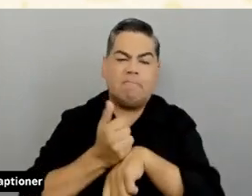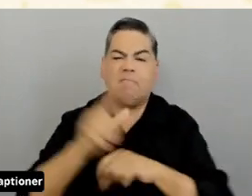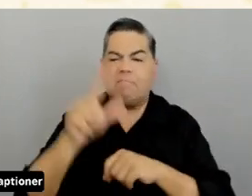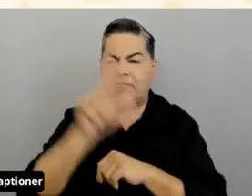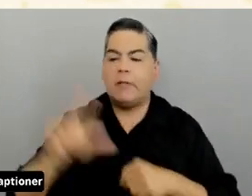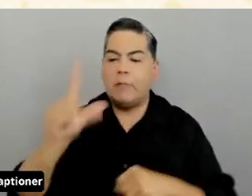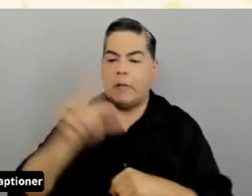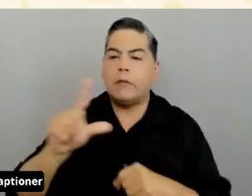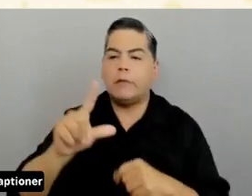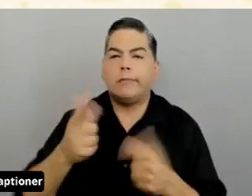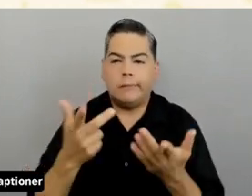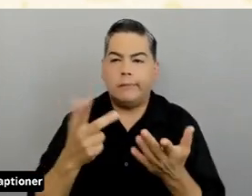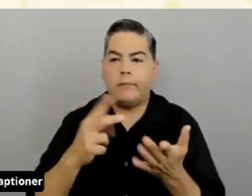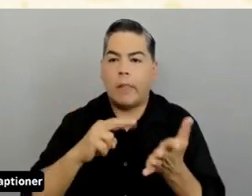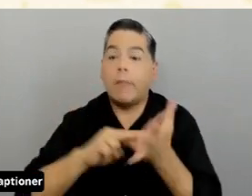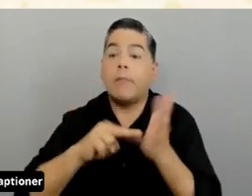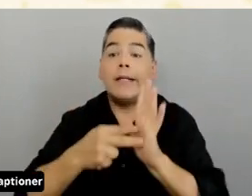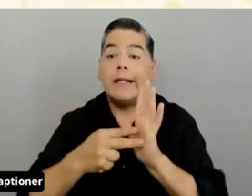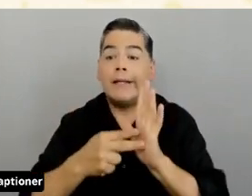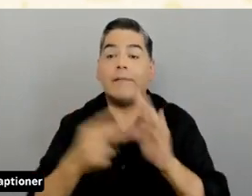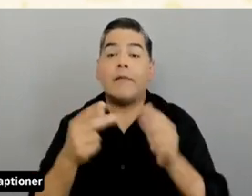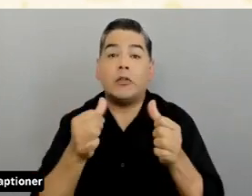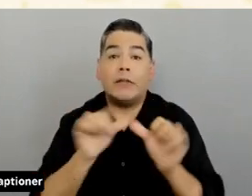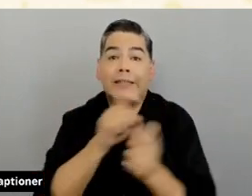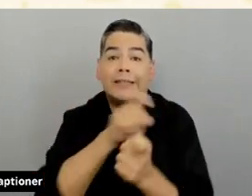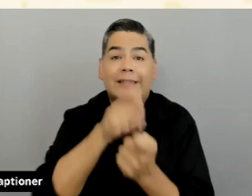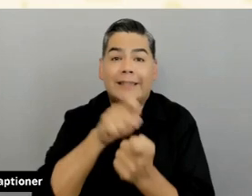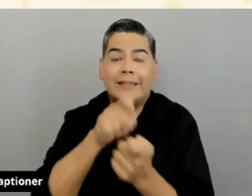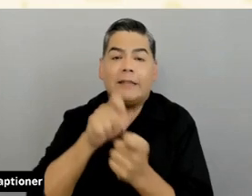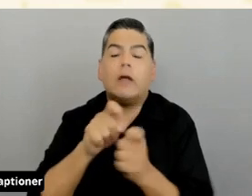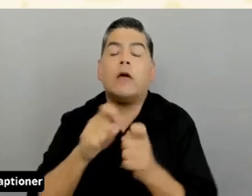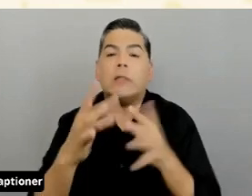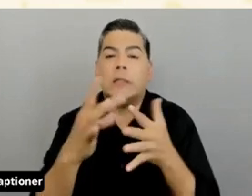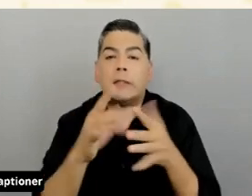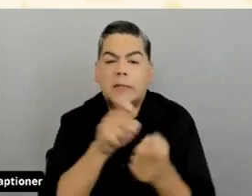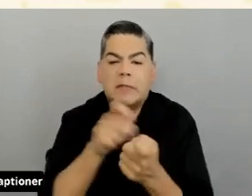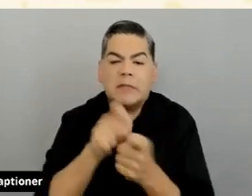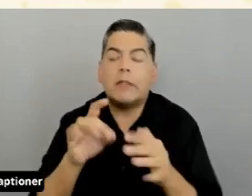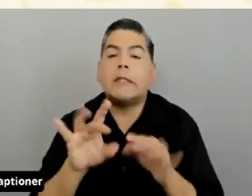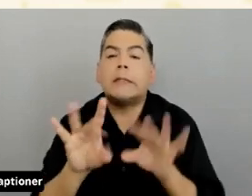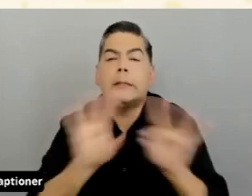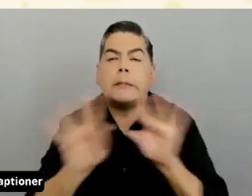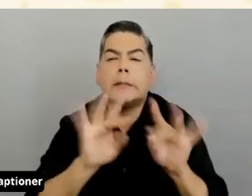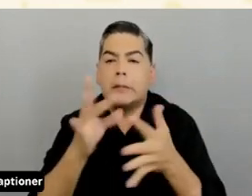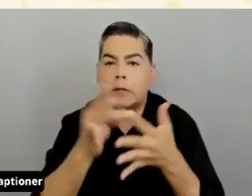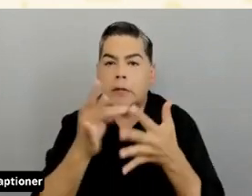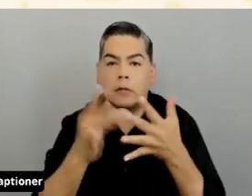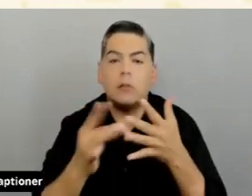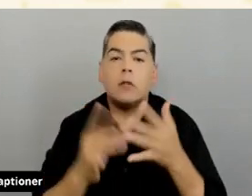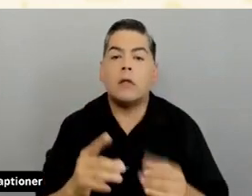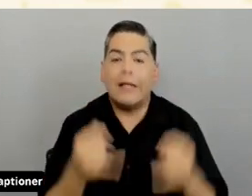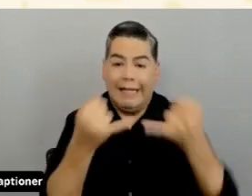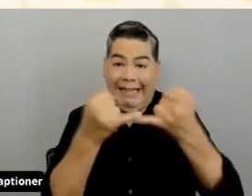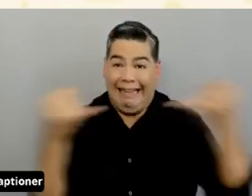Try to create a specific selection of lines, dots, icons,